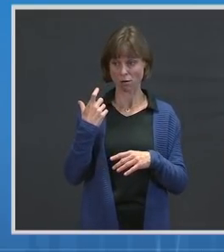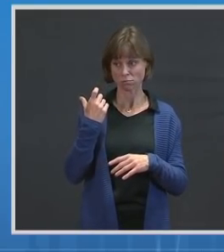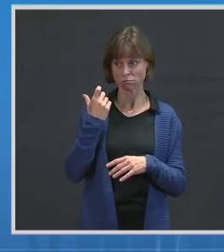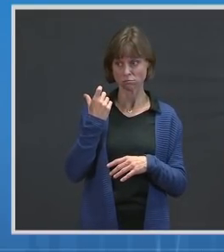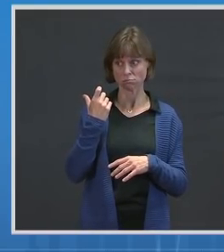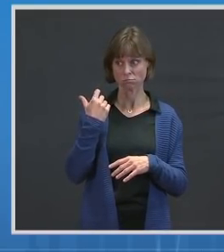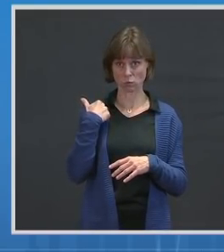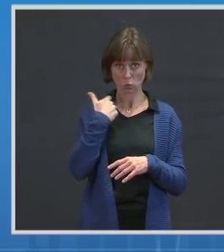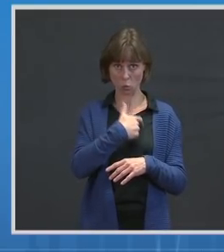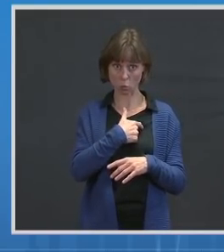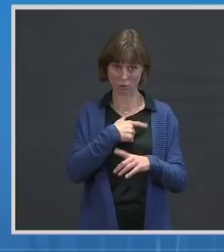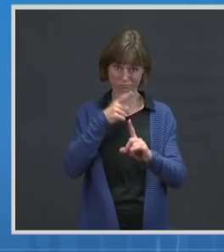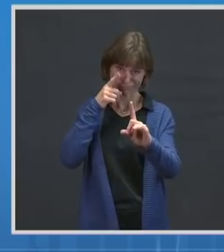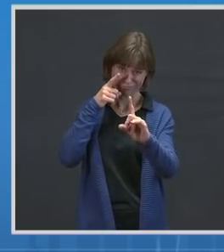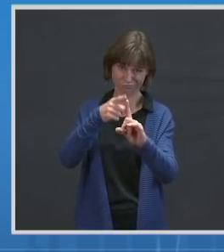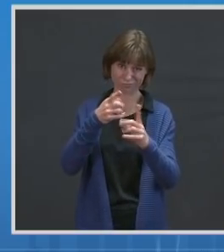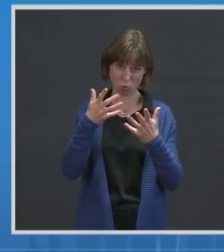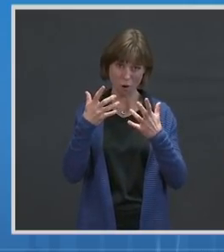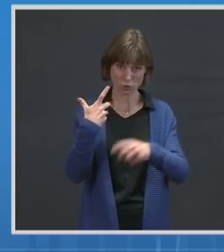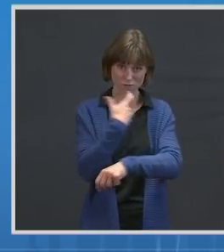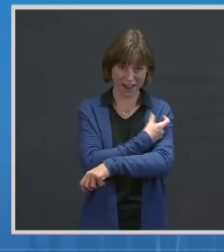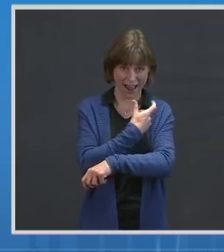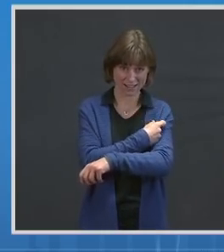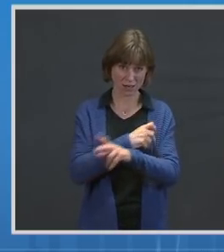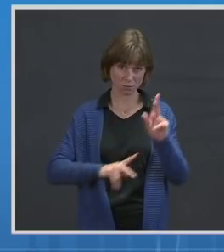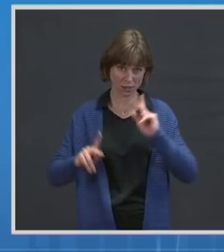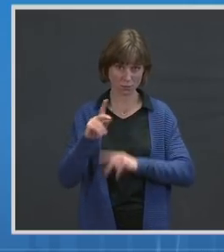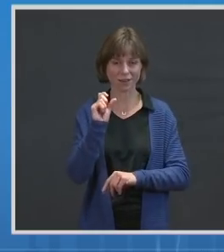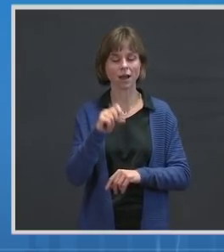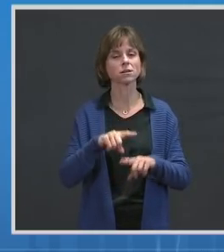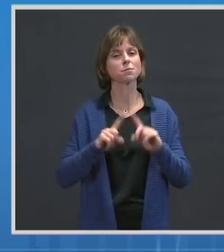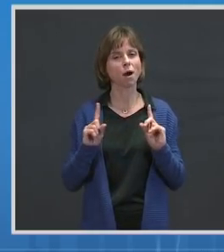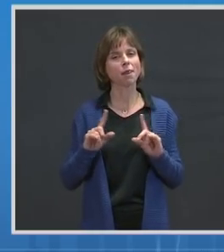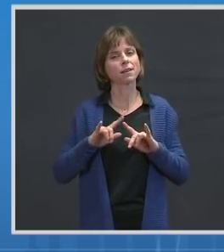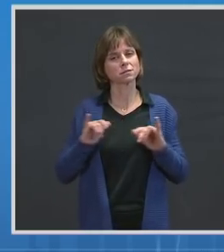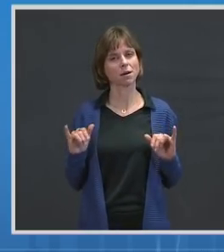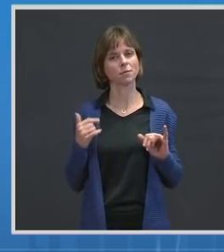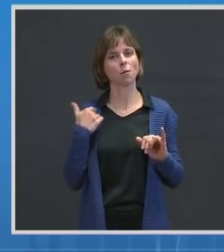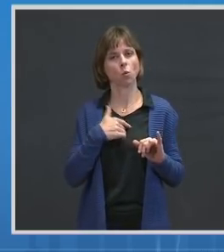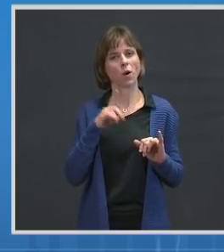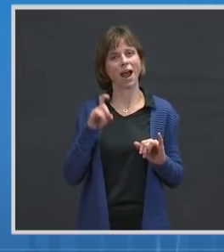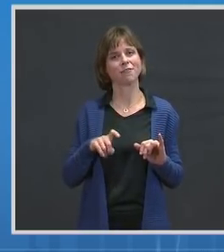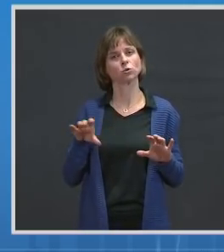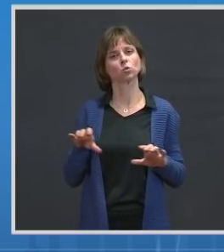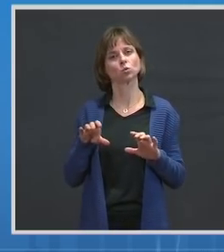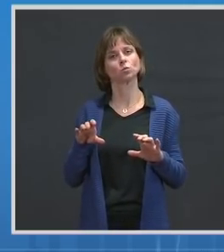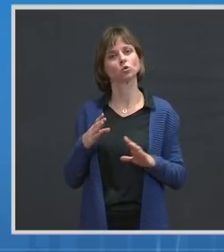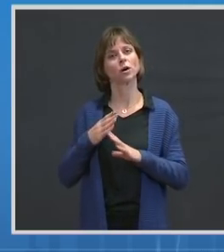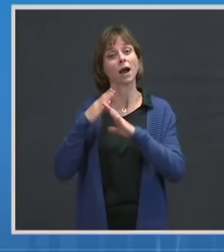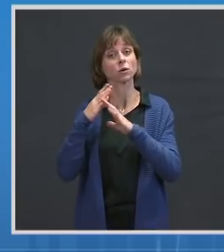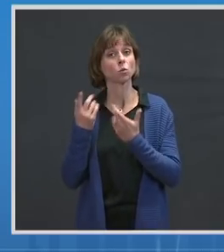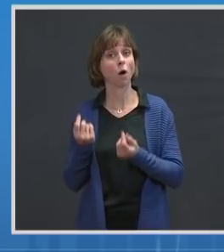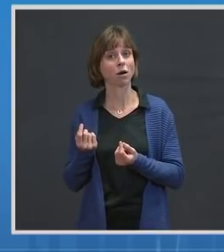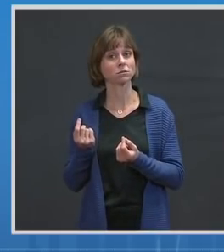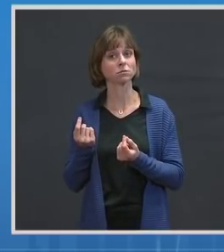to vaccinate folks, we also need to continue doing what we know works to protect public health, and that includes robust testing.